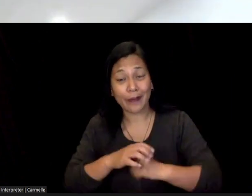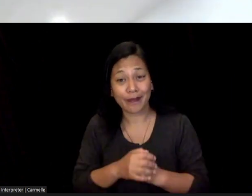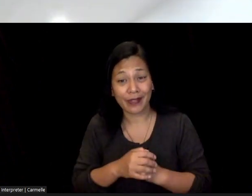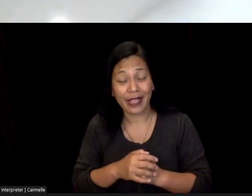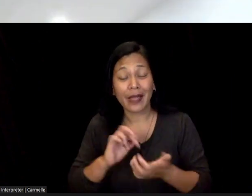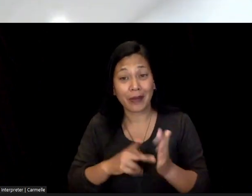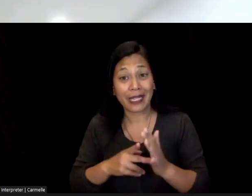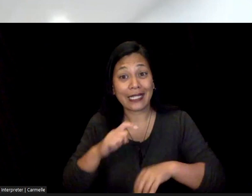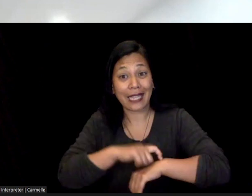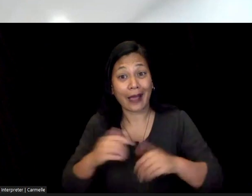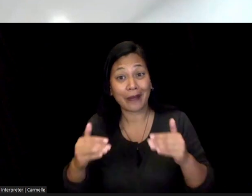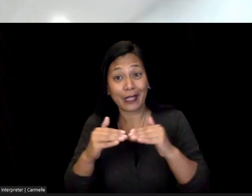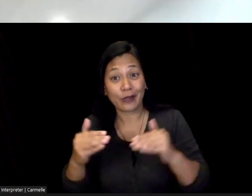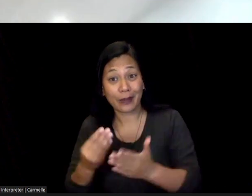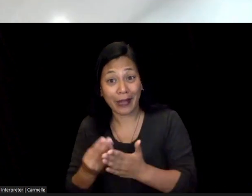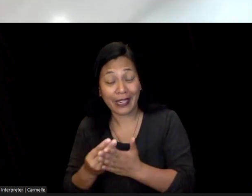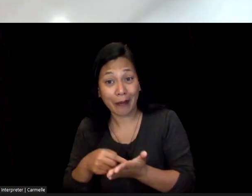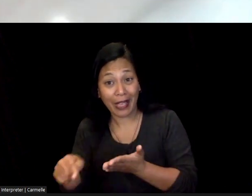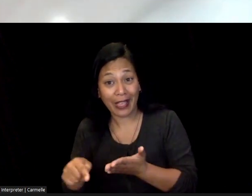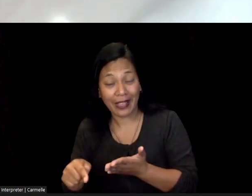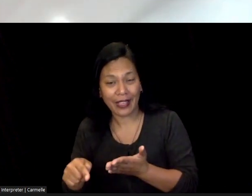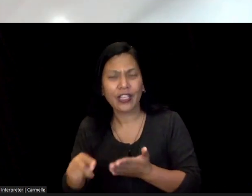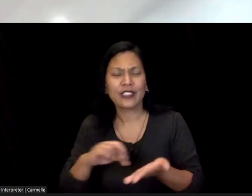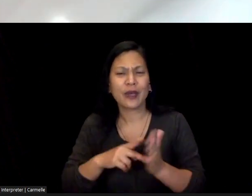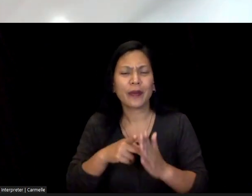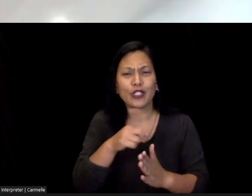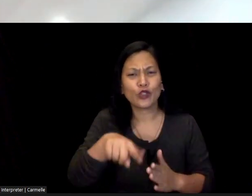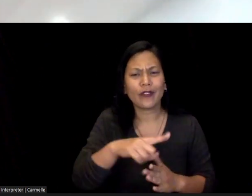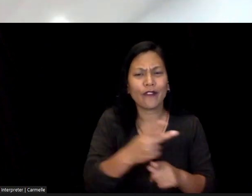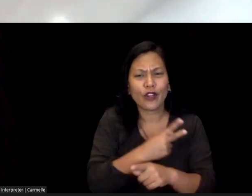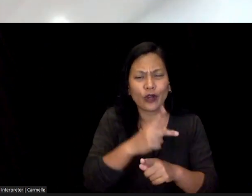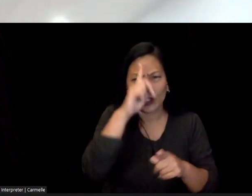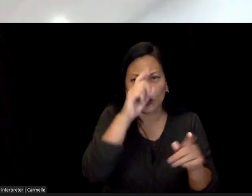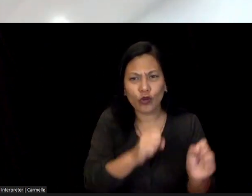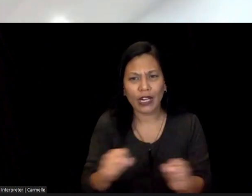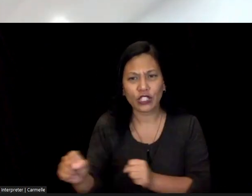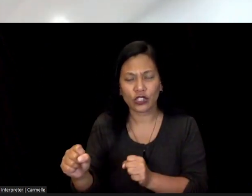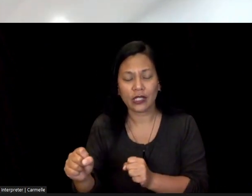So I would say be more strategic in what you apply for in terms of there are other programs, oftentimes in development